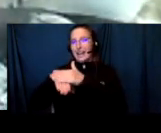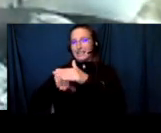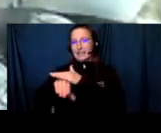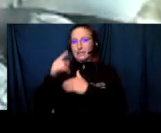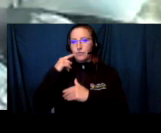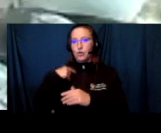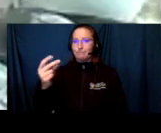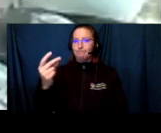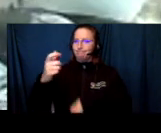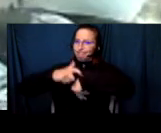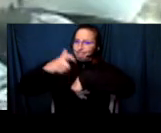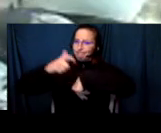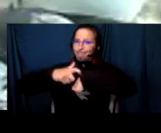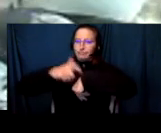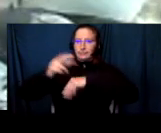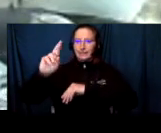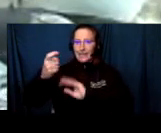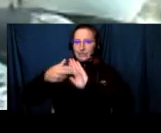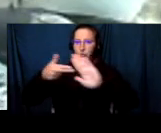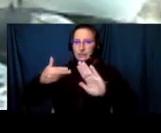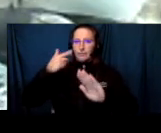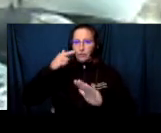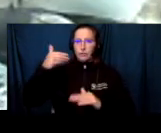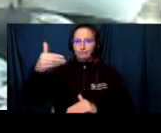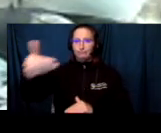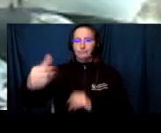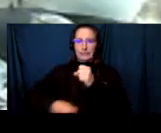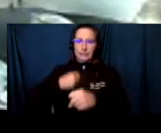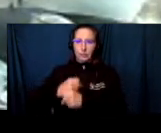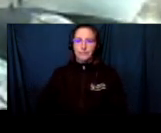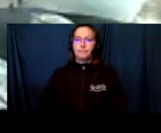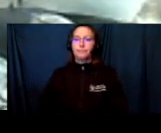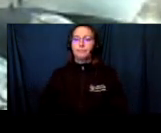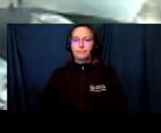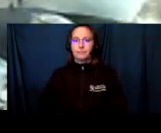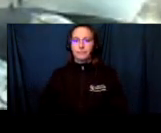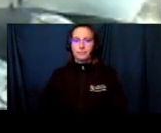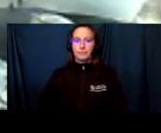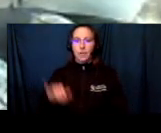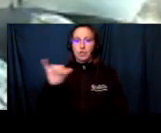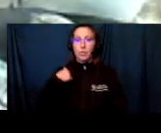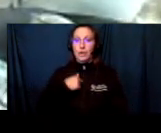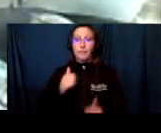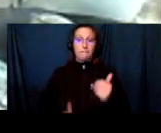services these next coming years. And then we have the majority of kiddos who are